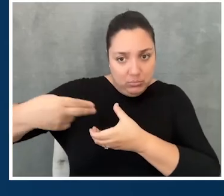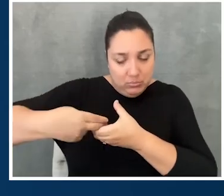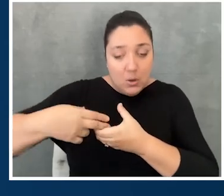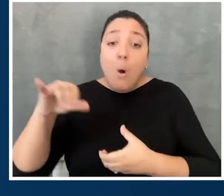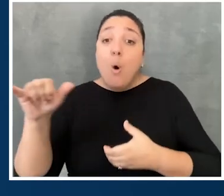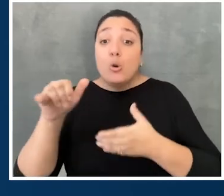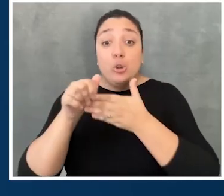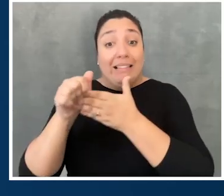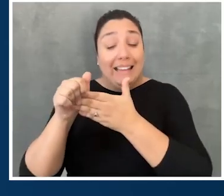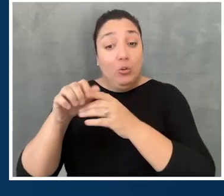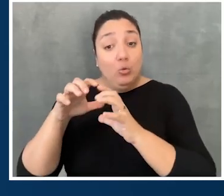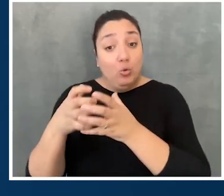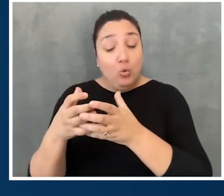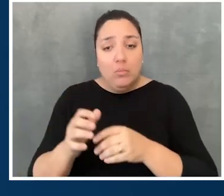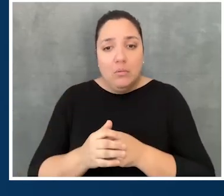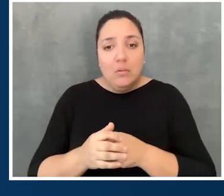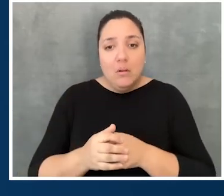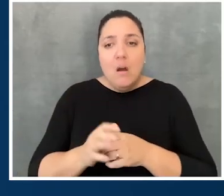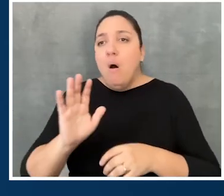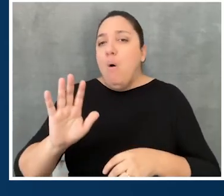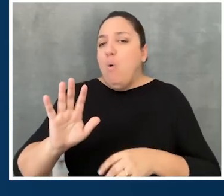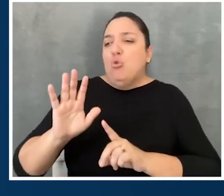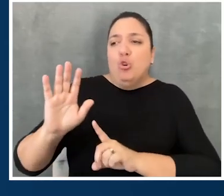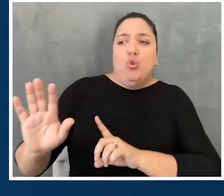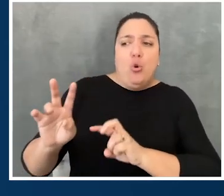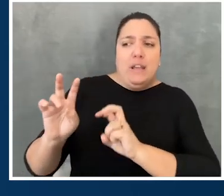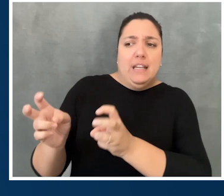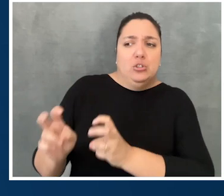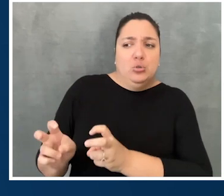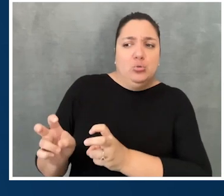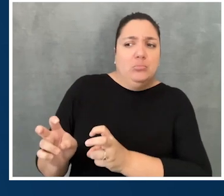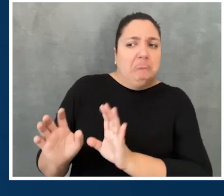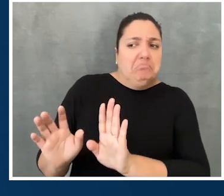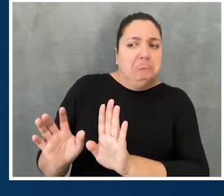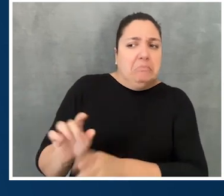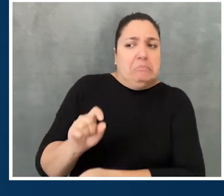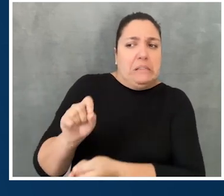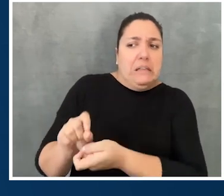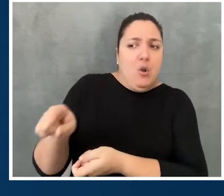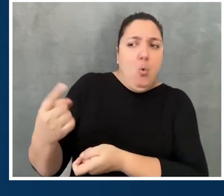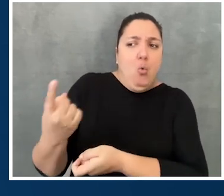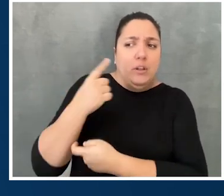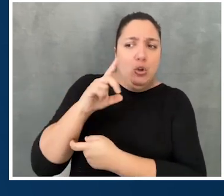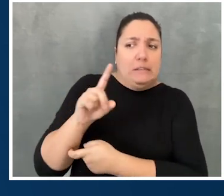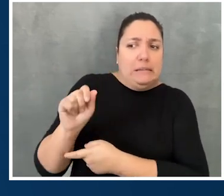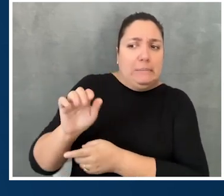And don't silo our issues to disability-specific organizations